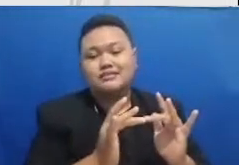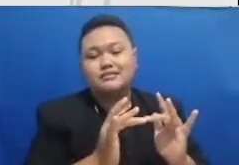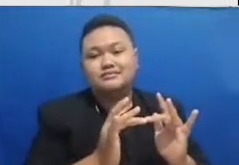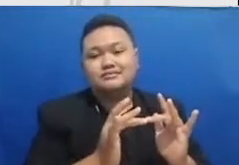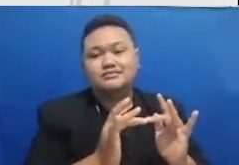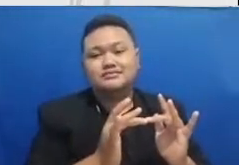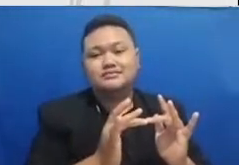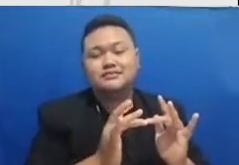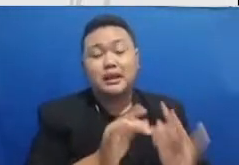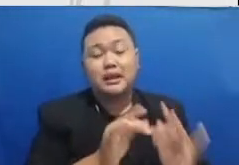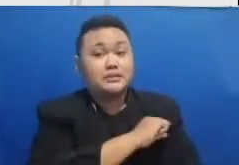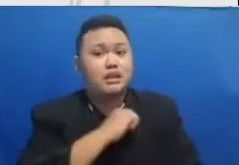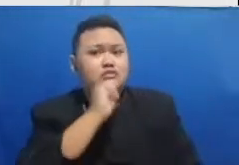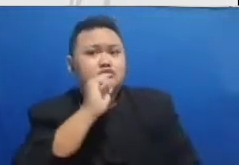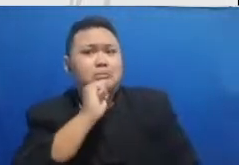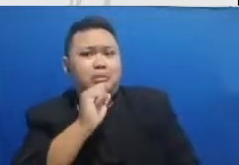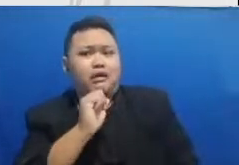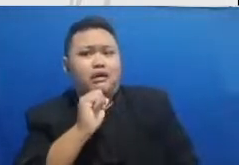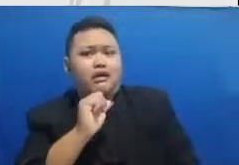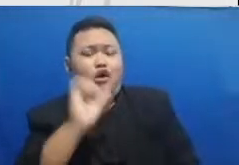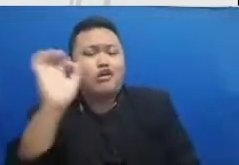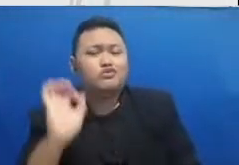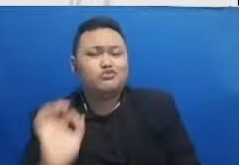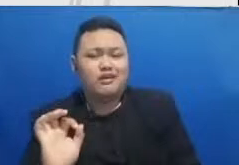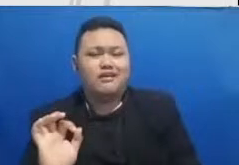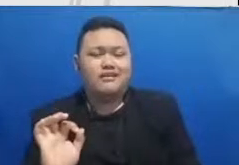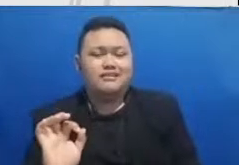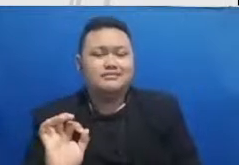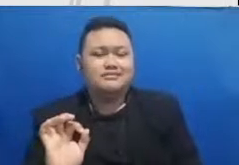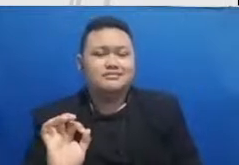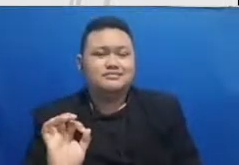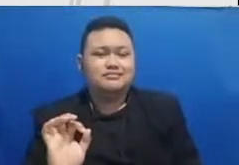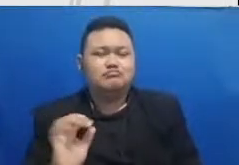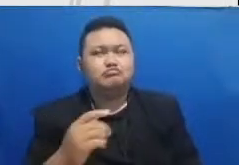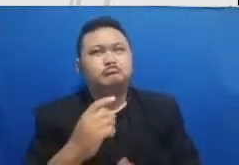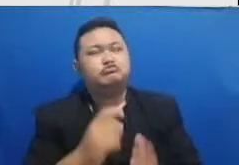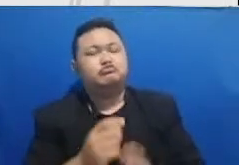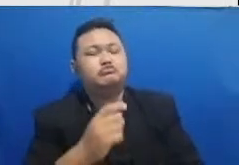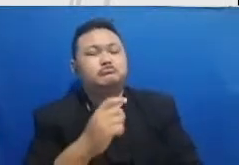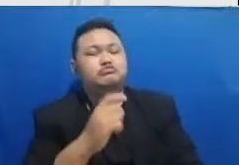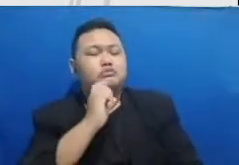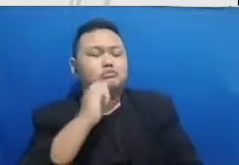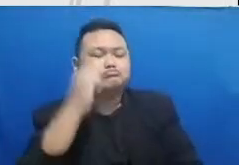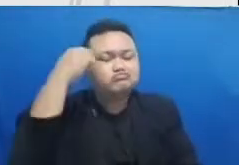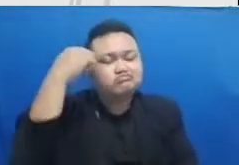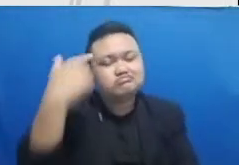They imagine that for example, if we hold something like I am an expert on the topic, for example, the month is